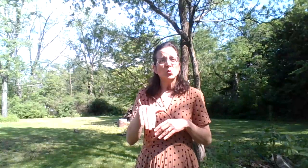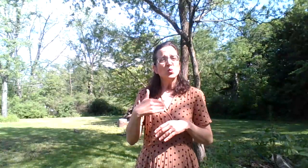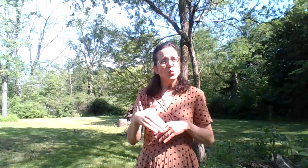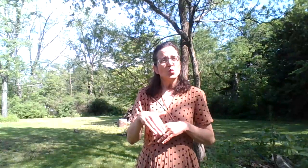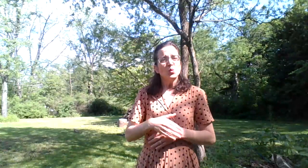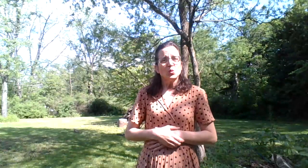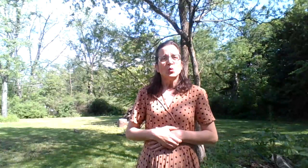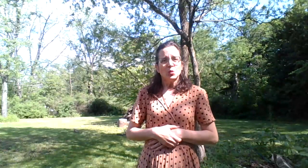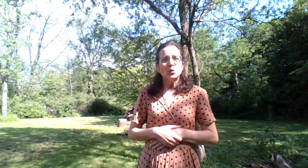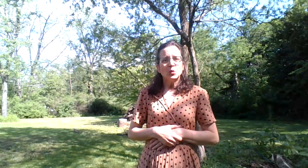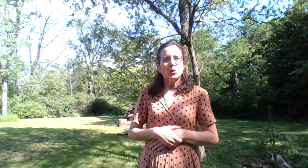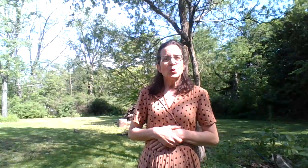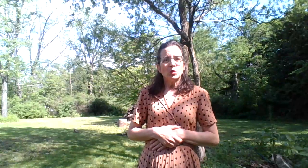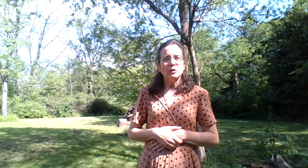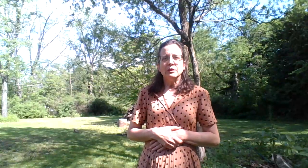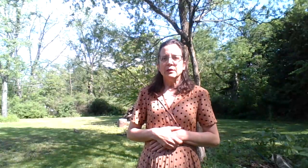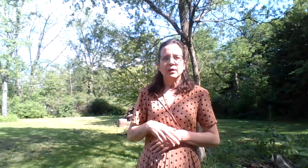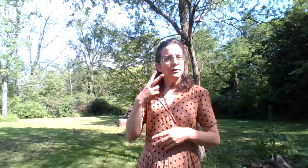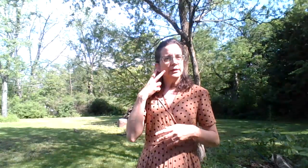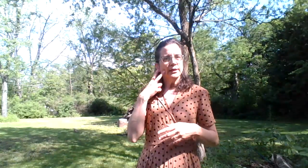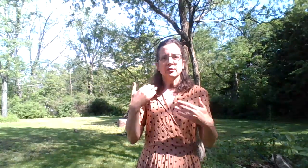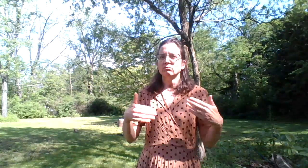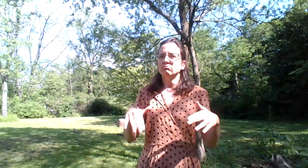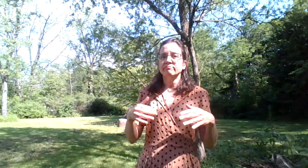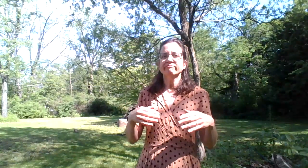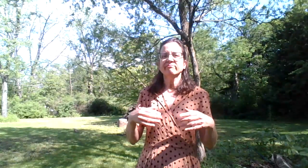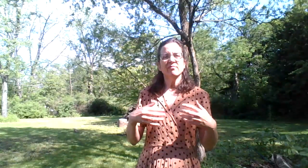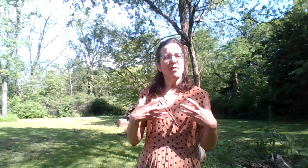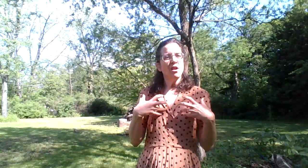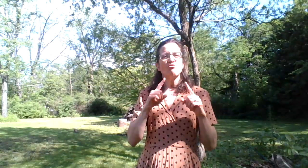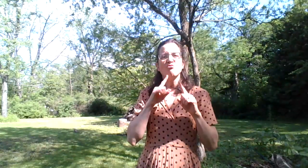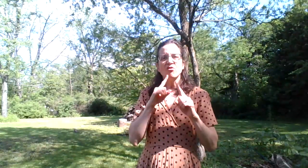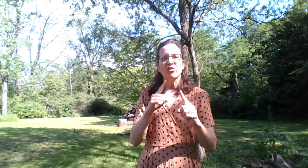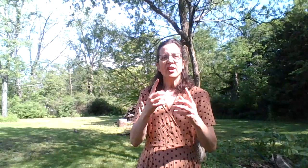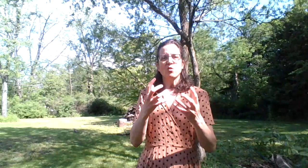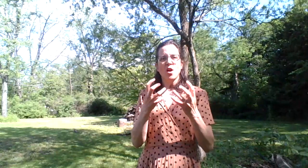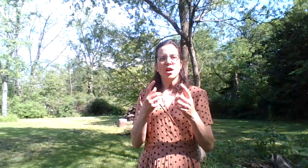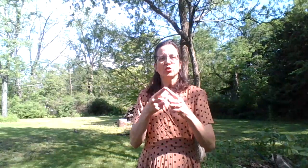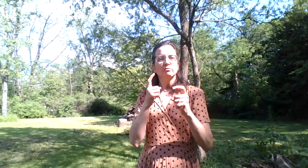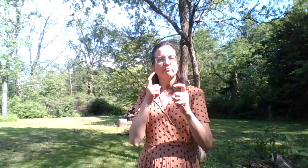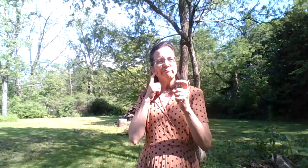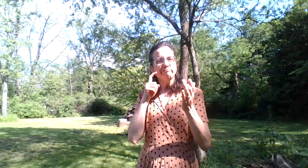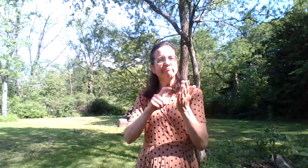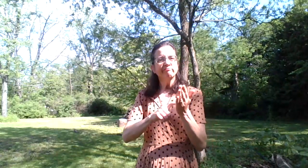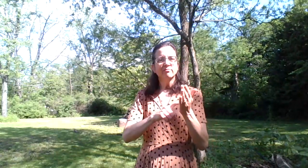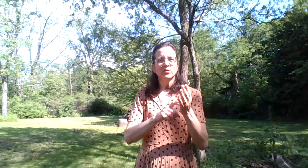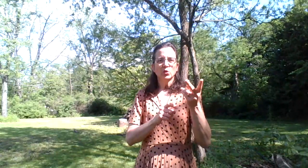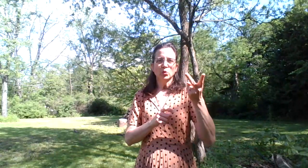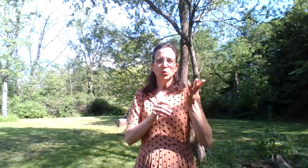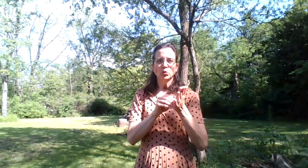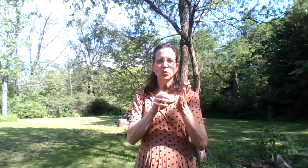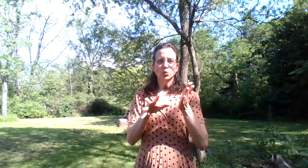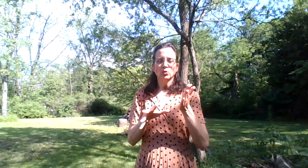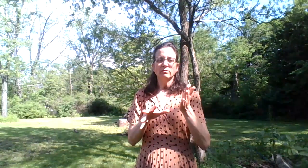The two students I want to recognize and give these awards to are